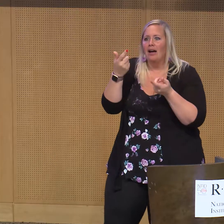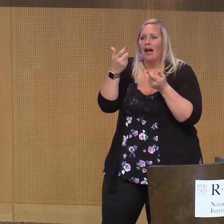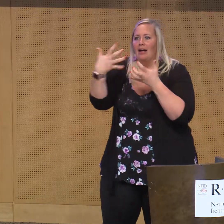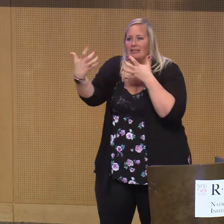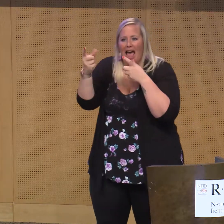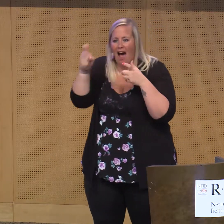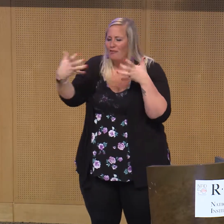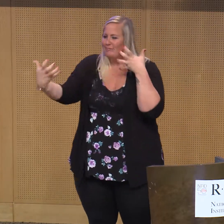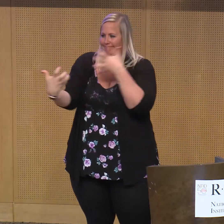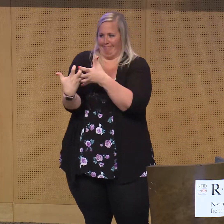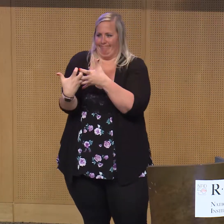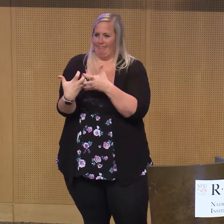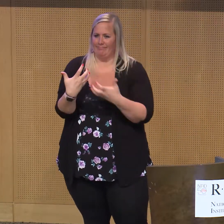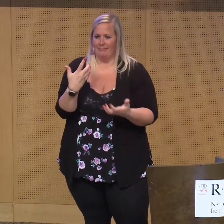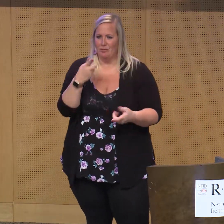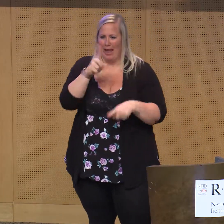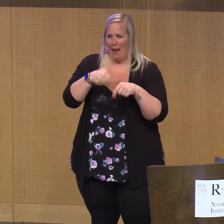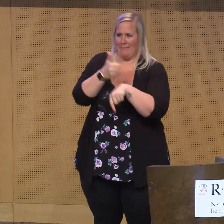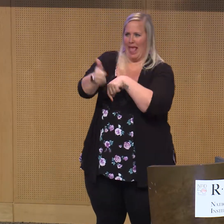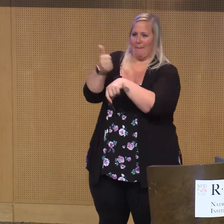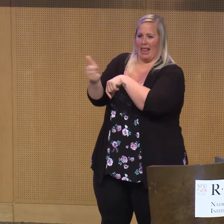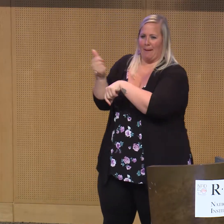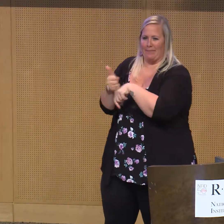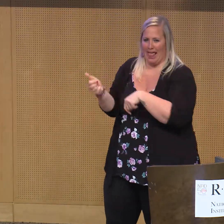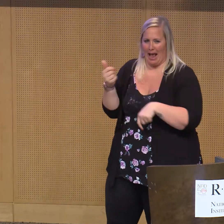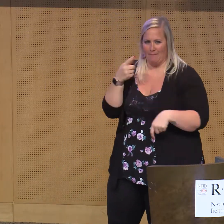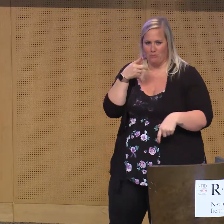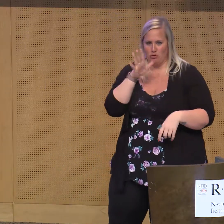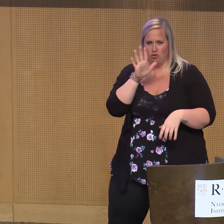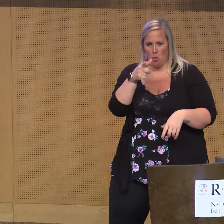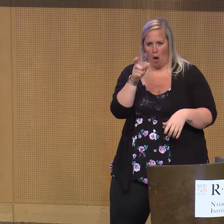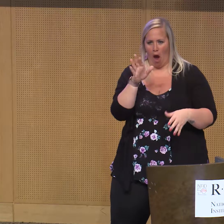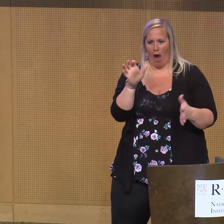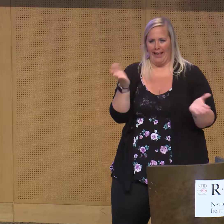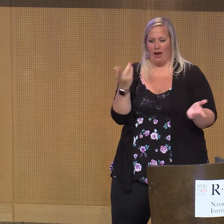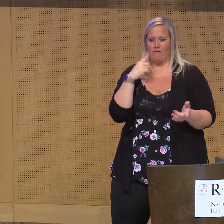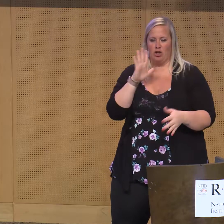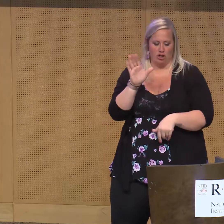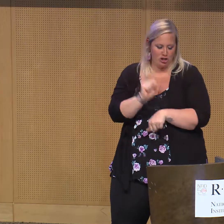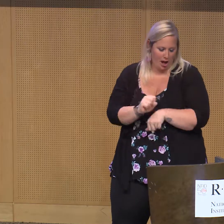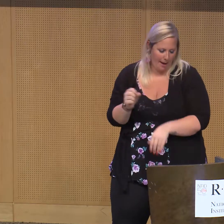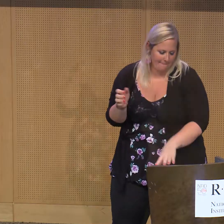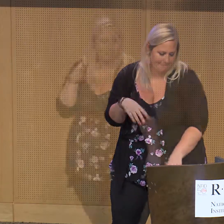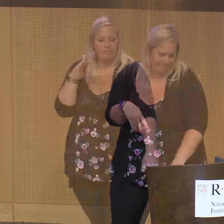Some people aren't going to be good communicators, and you still have to find a way to work with them without blaming everyone.